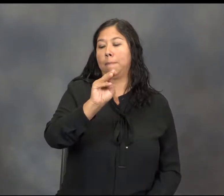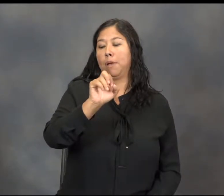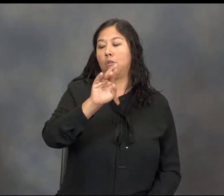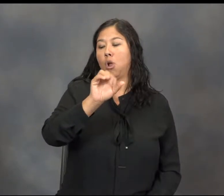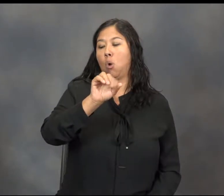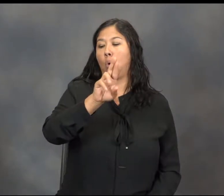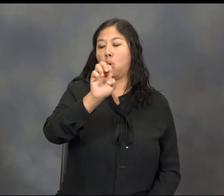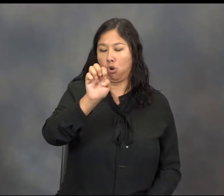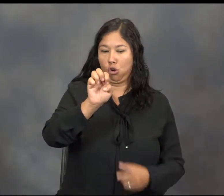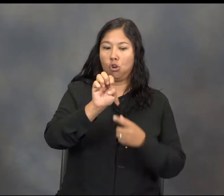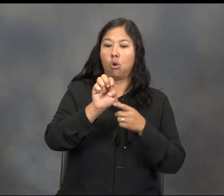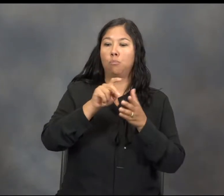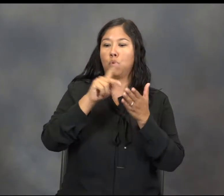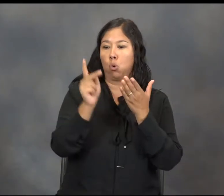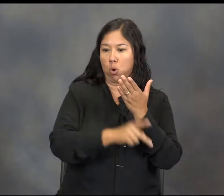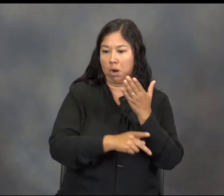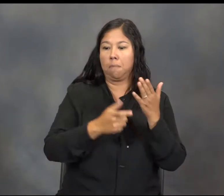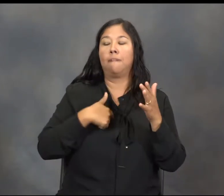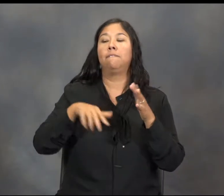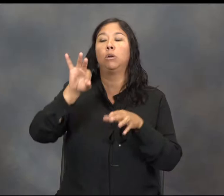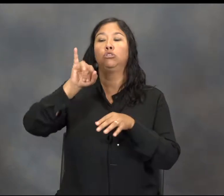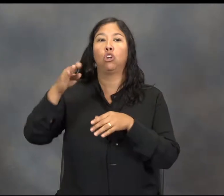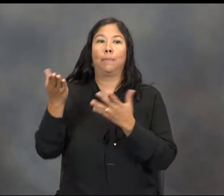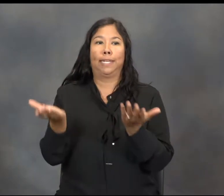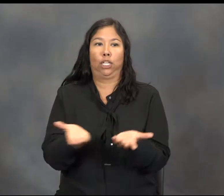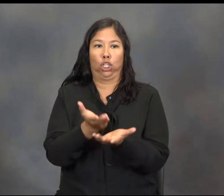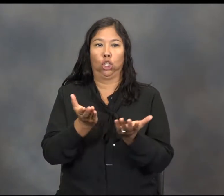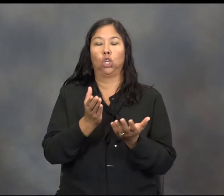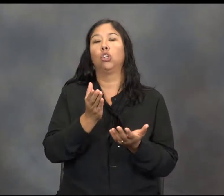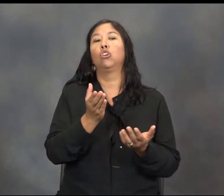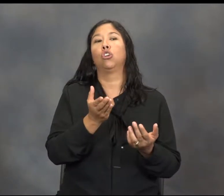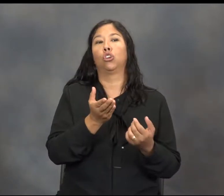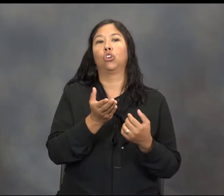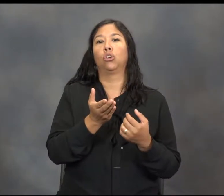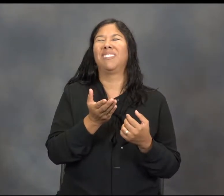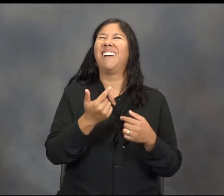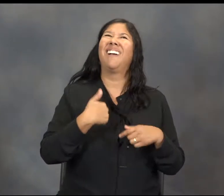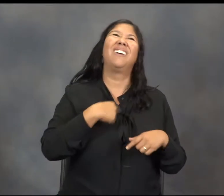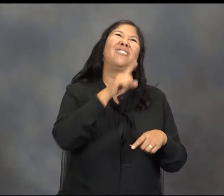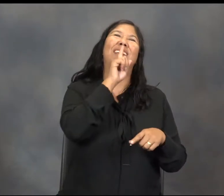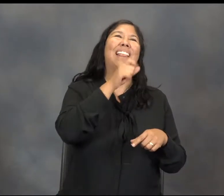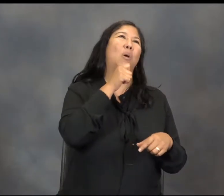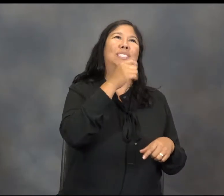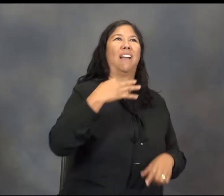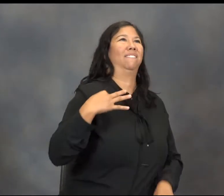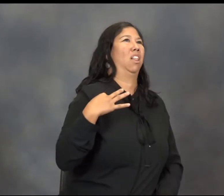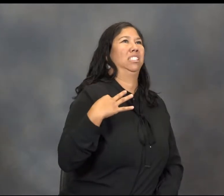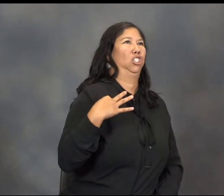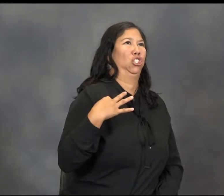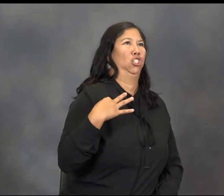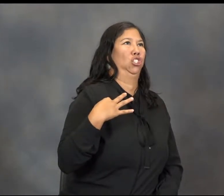as an AmeriCorps volunteer. Well, it's not really a volunteer. It’s an AmeriCorps Service member.